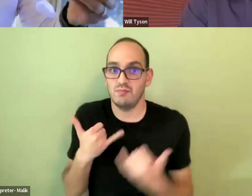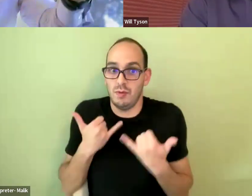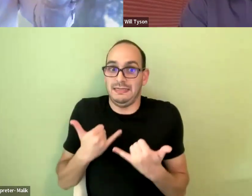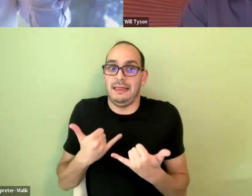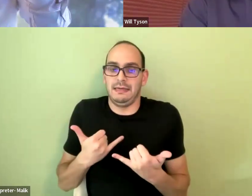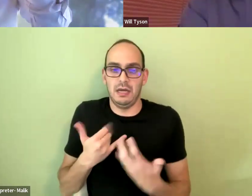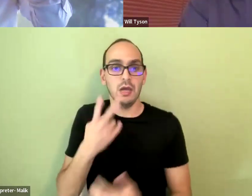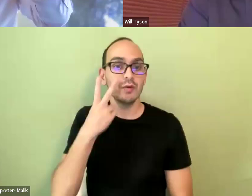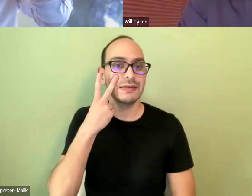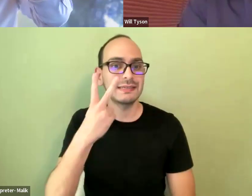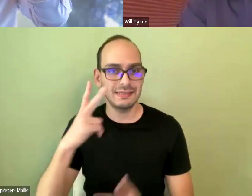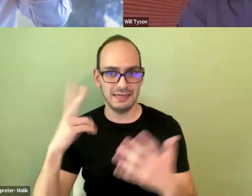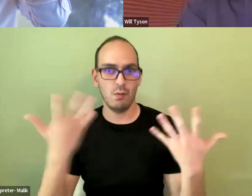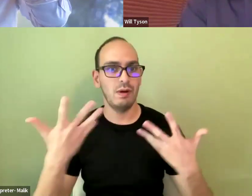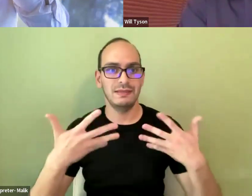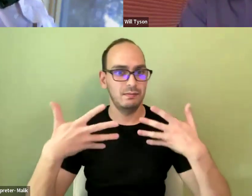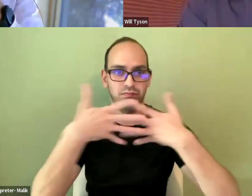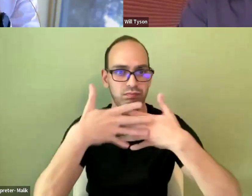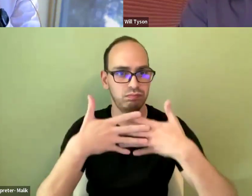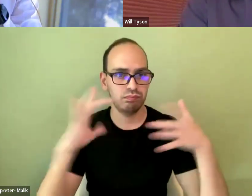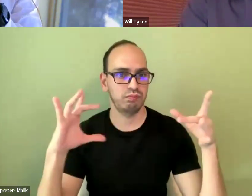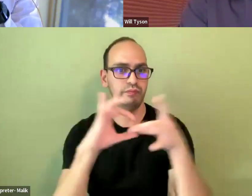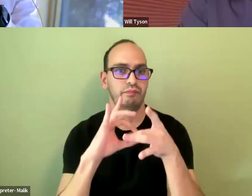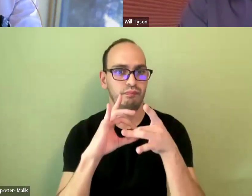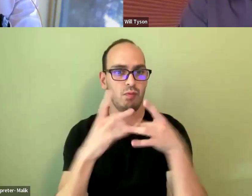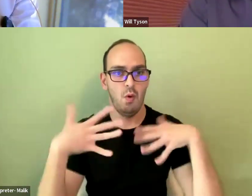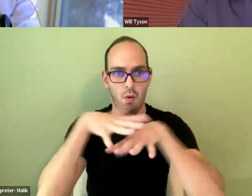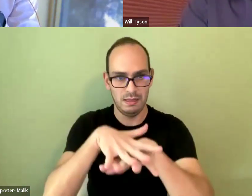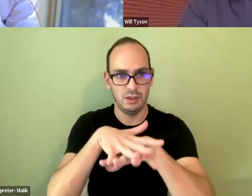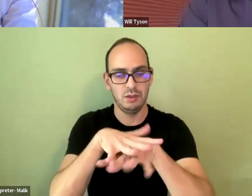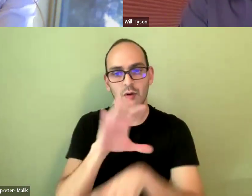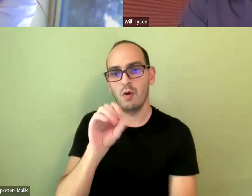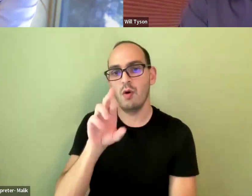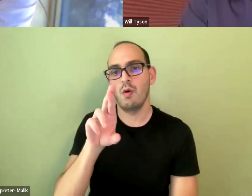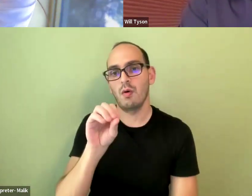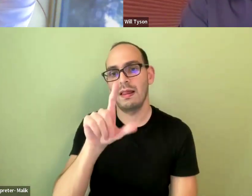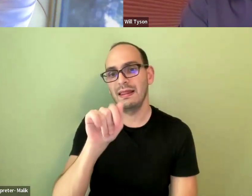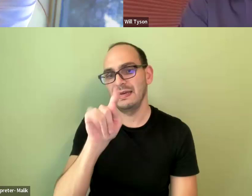And see what is the correlation? That said, in our research and